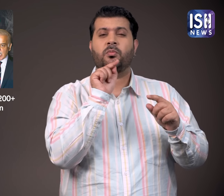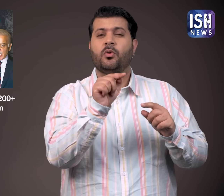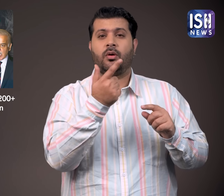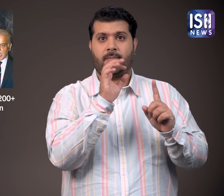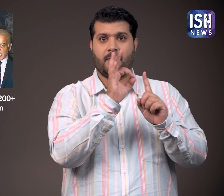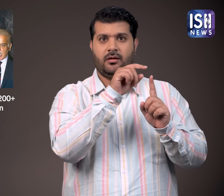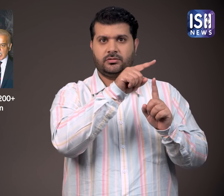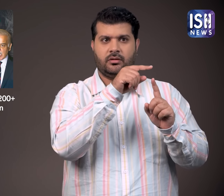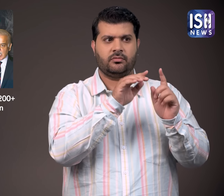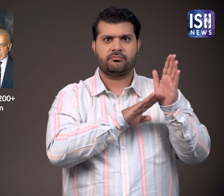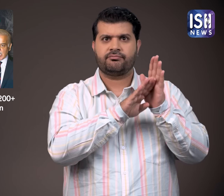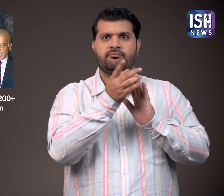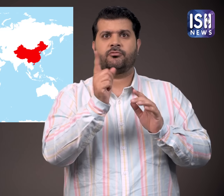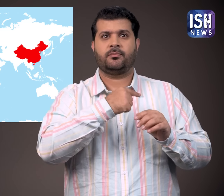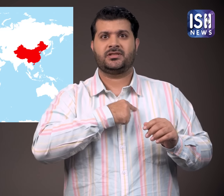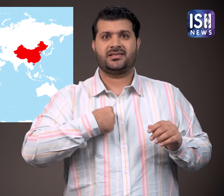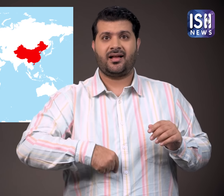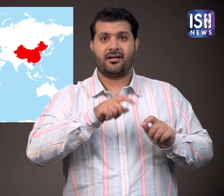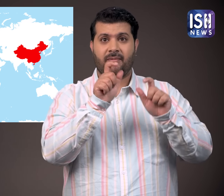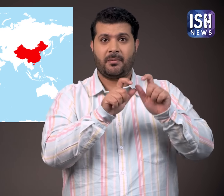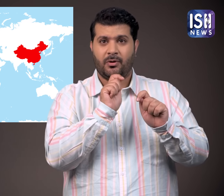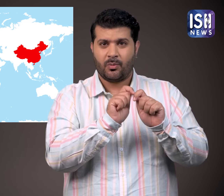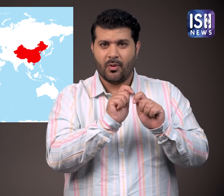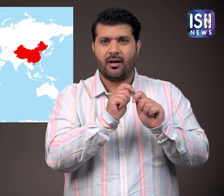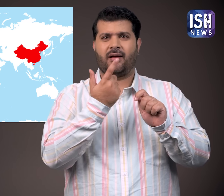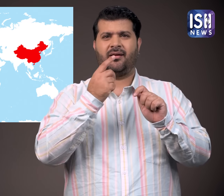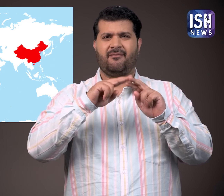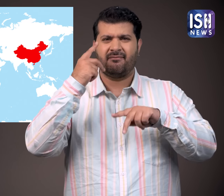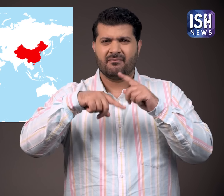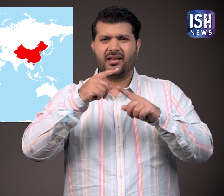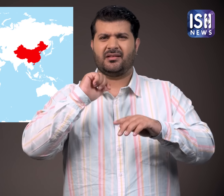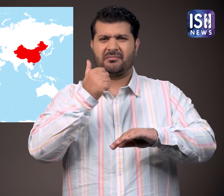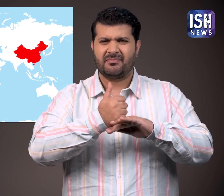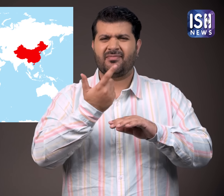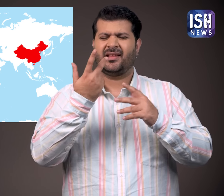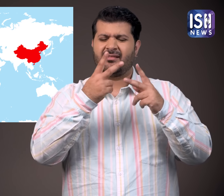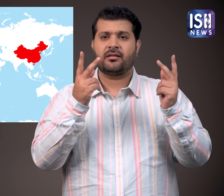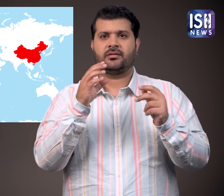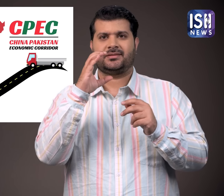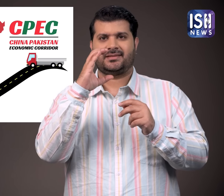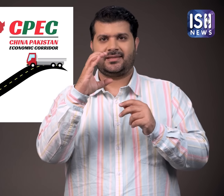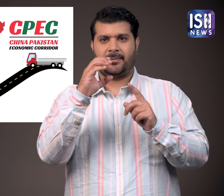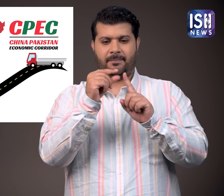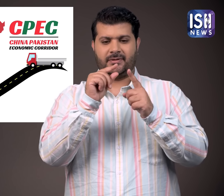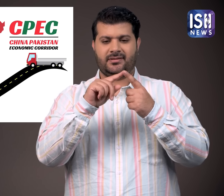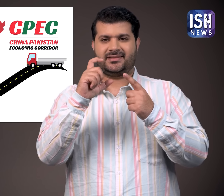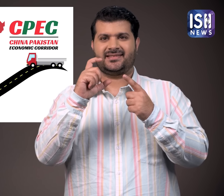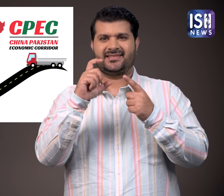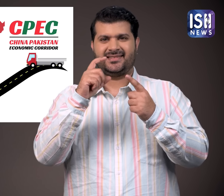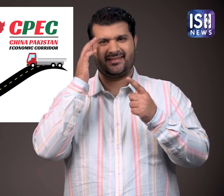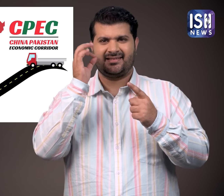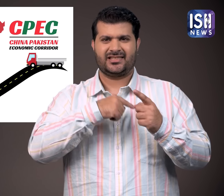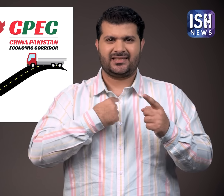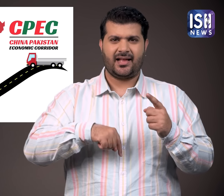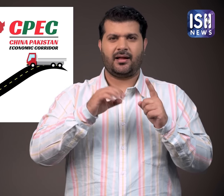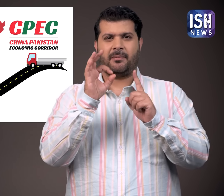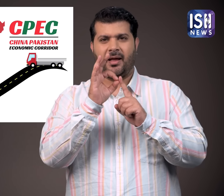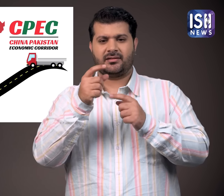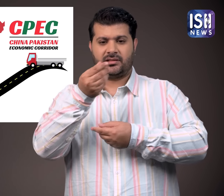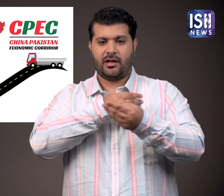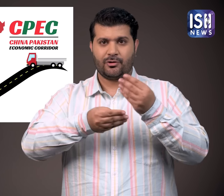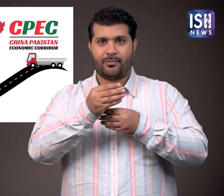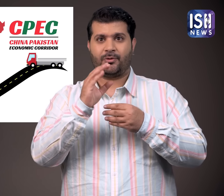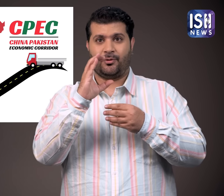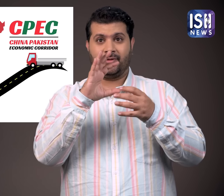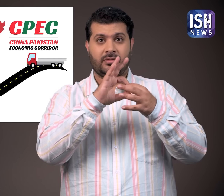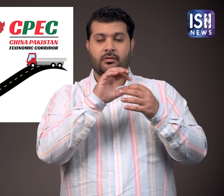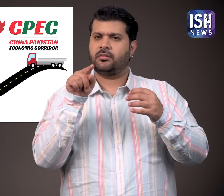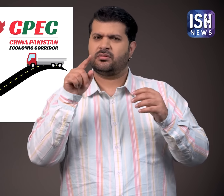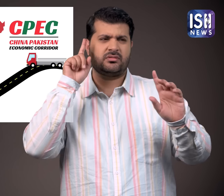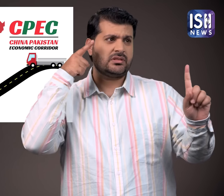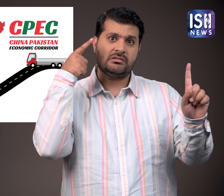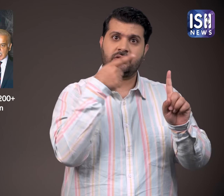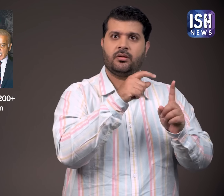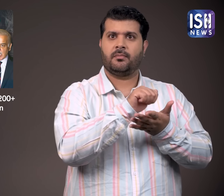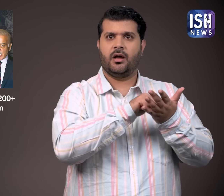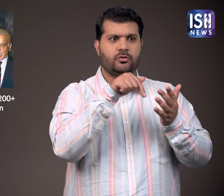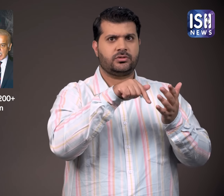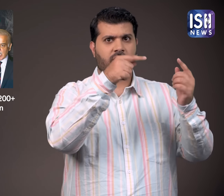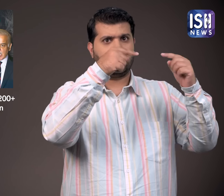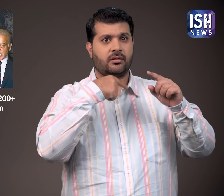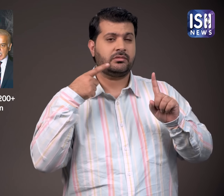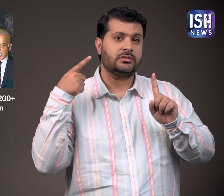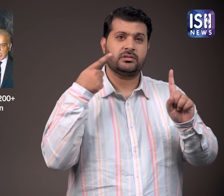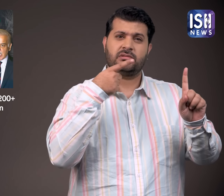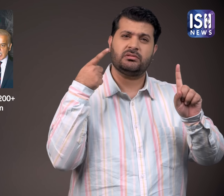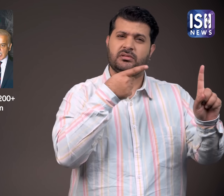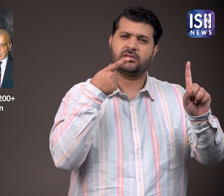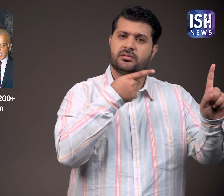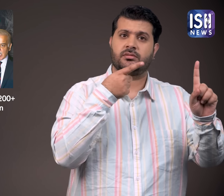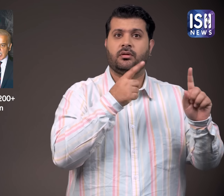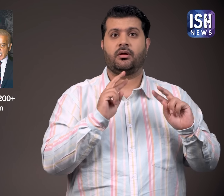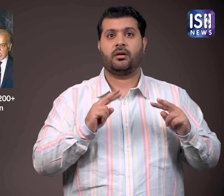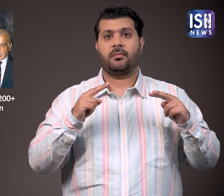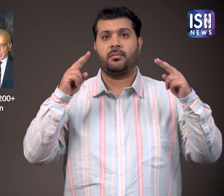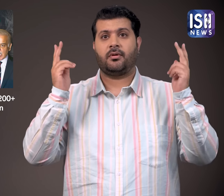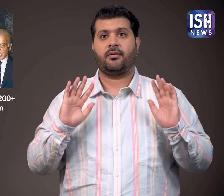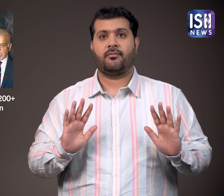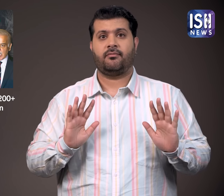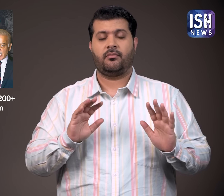This is because CPEC is boosting Pakistan’s growth through major infrastructure projects and Chinese workers.